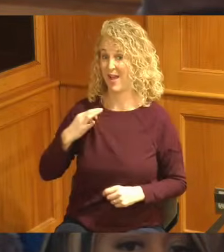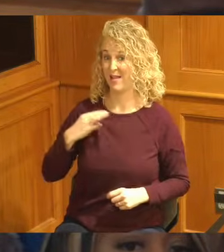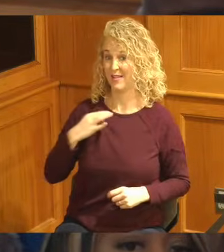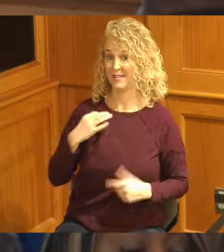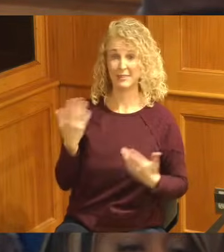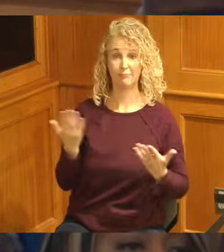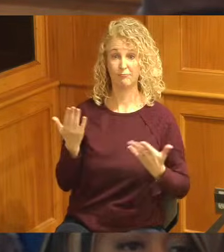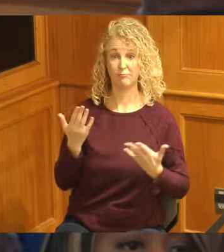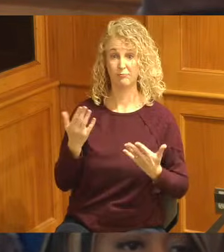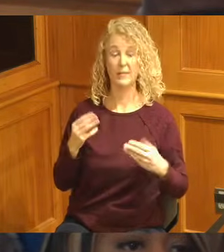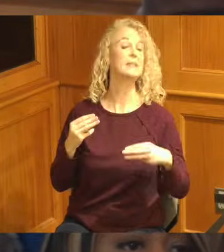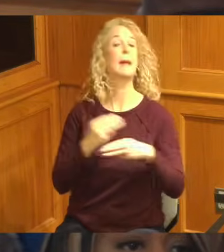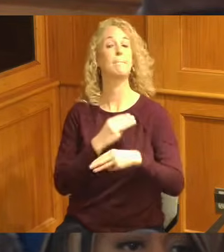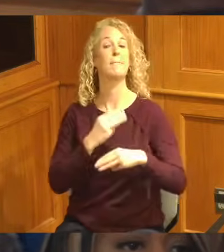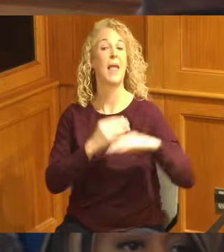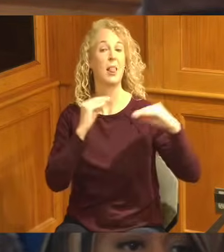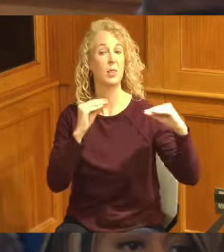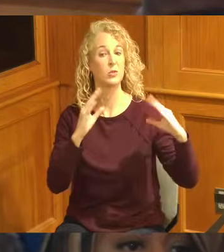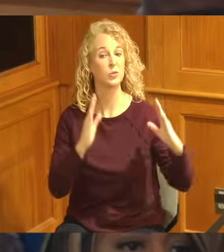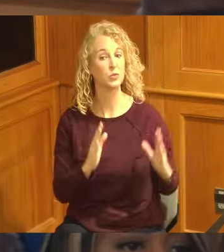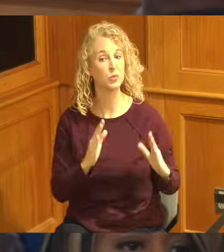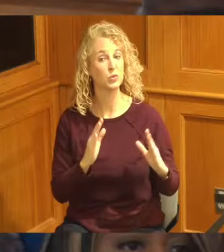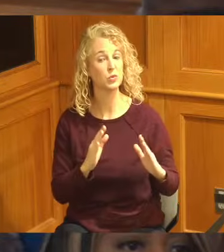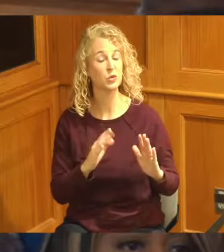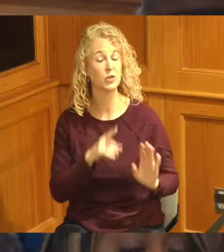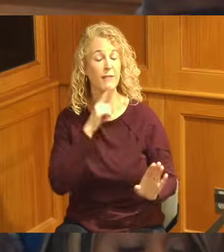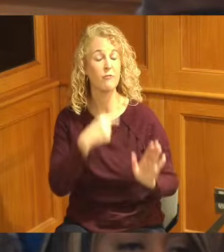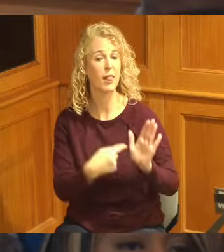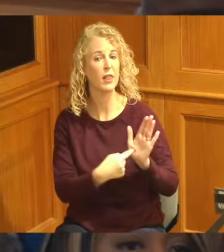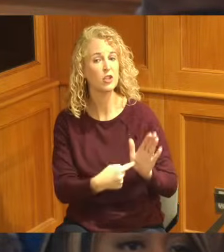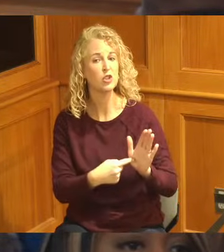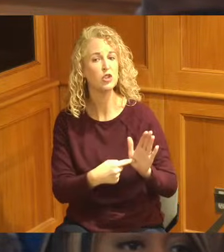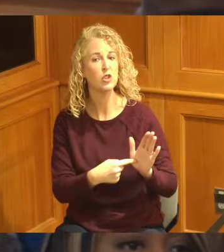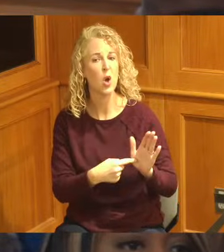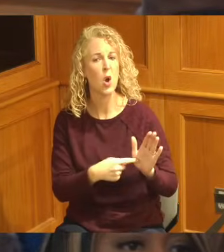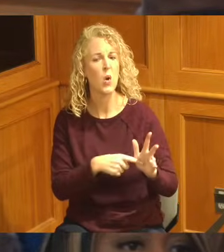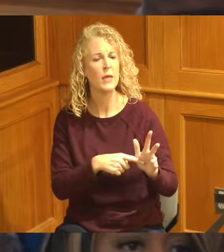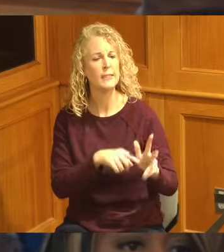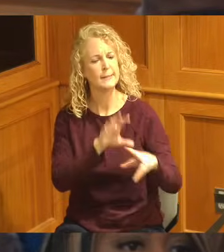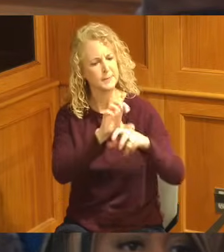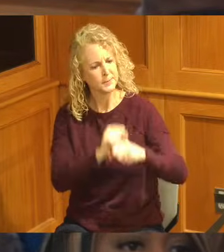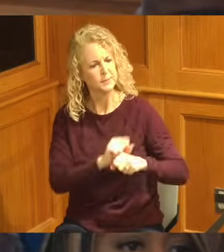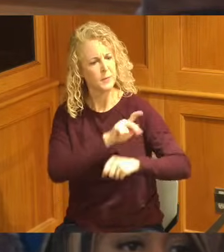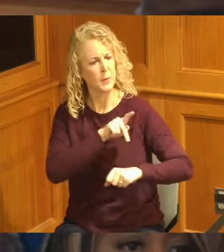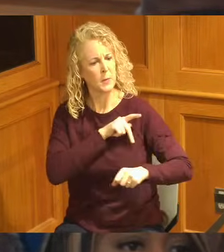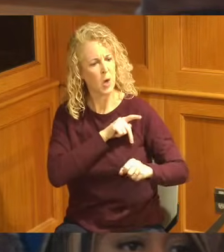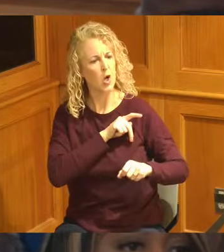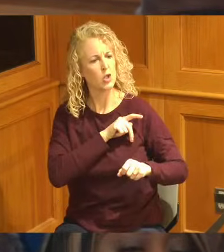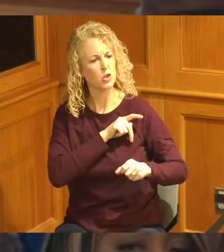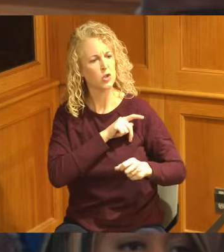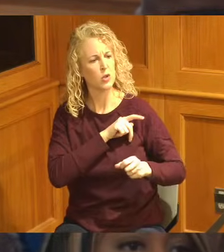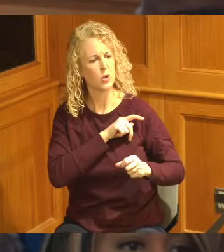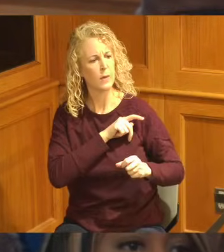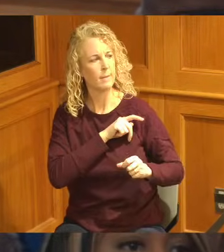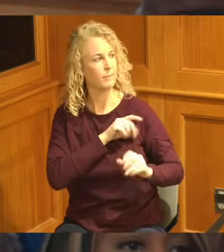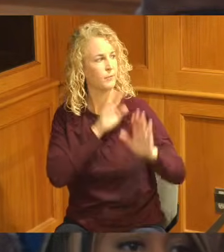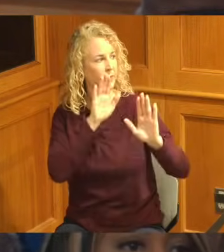a mathematics tutor and exemplifying discipline and personal excellence at oh I didn't know this